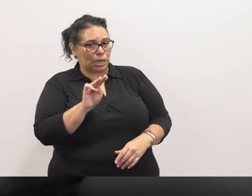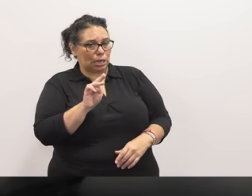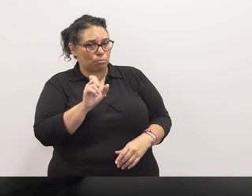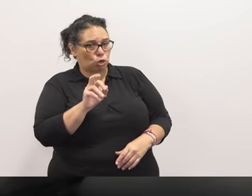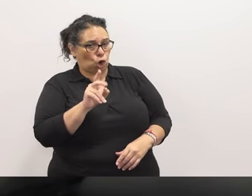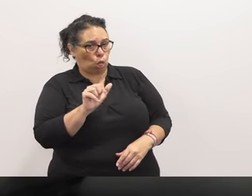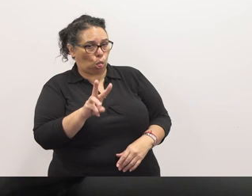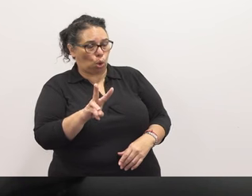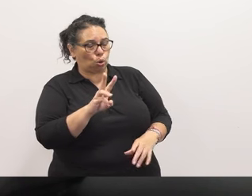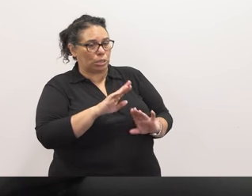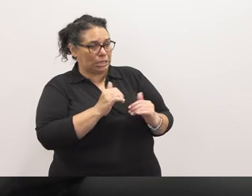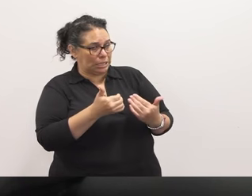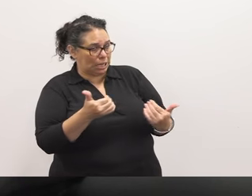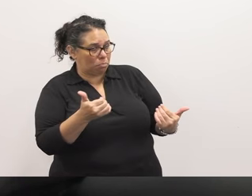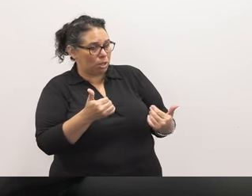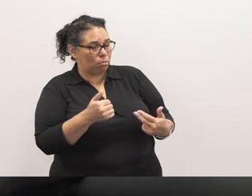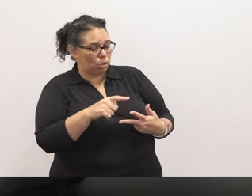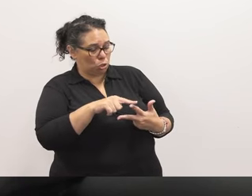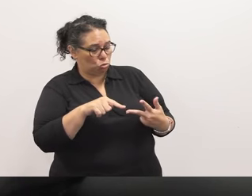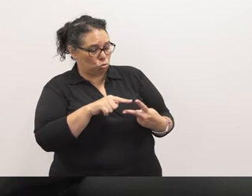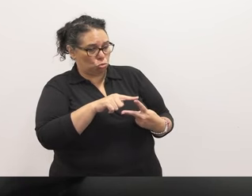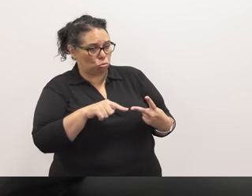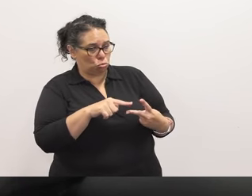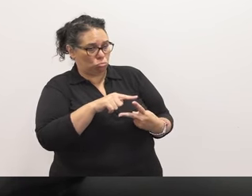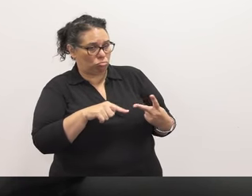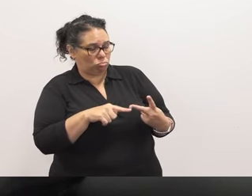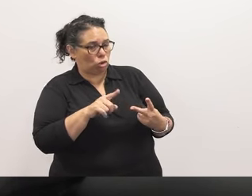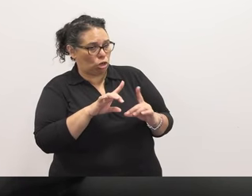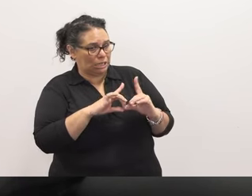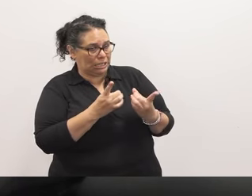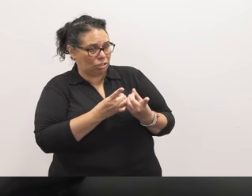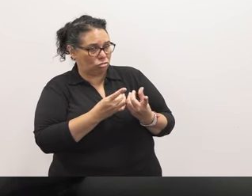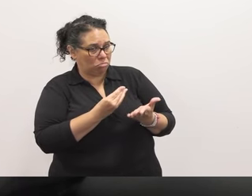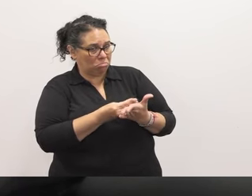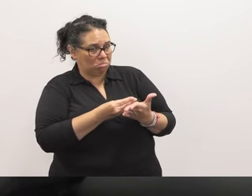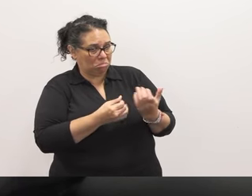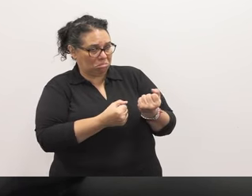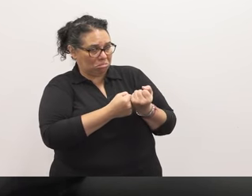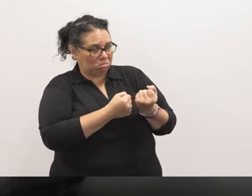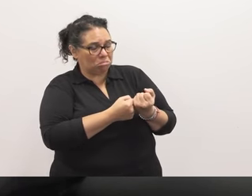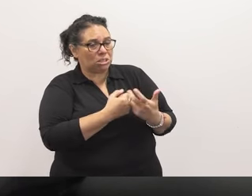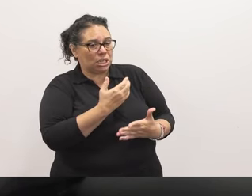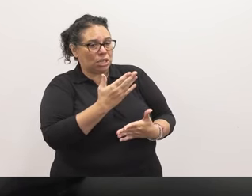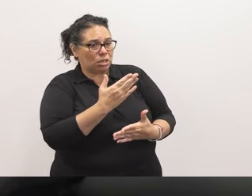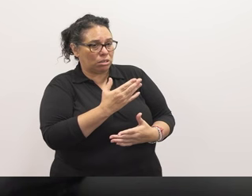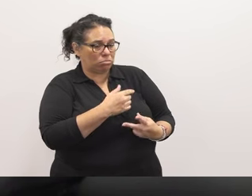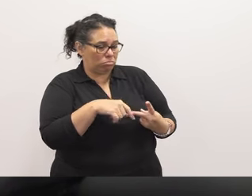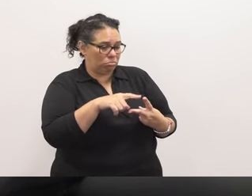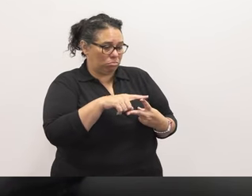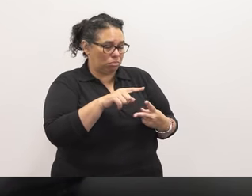The two things that I named are district funded and one is for some schools the Breakthrough Success Communities